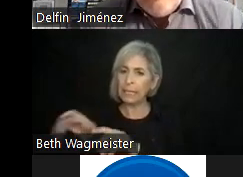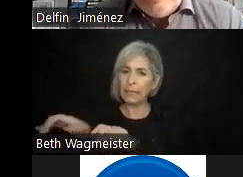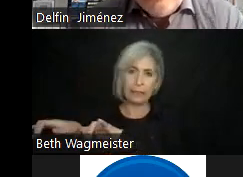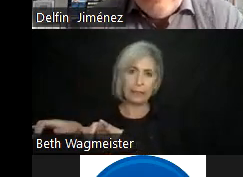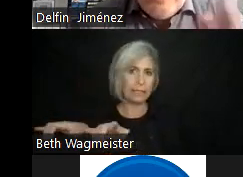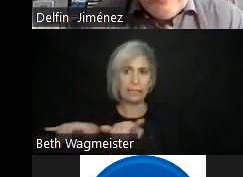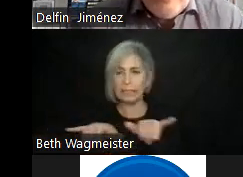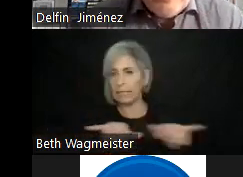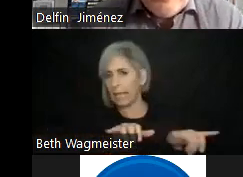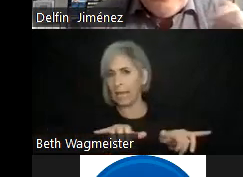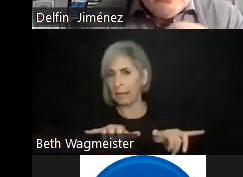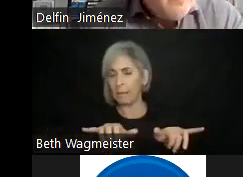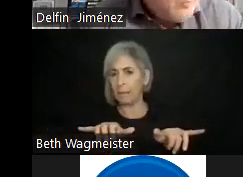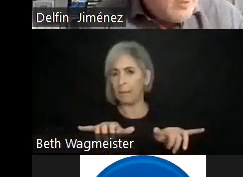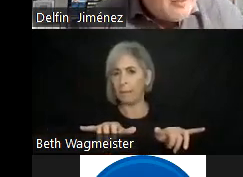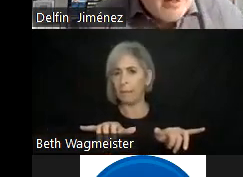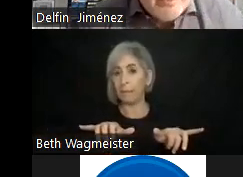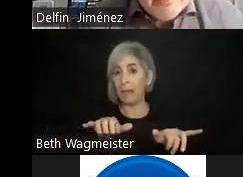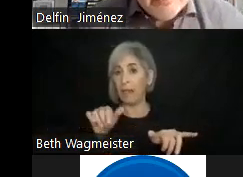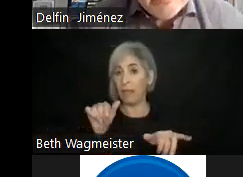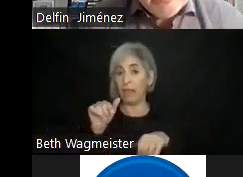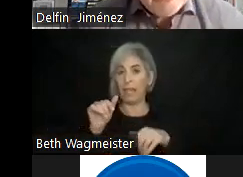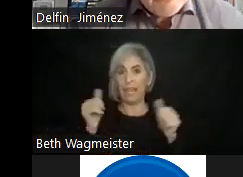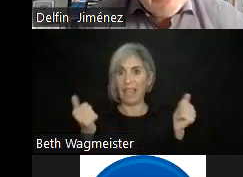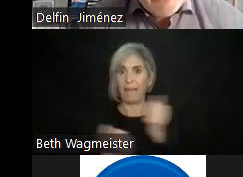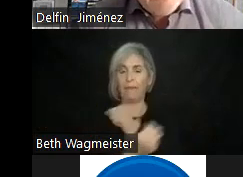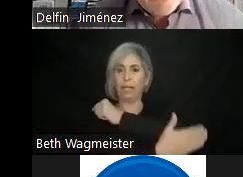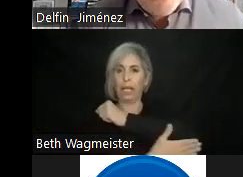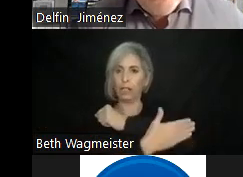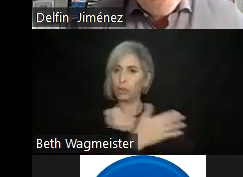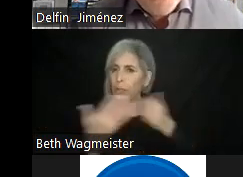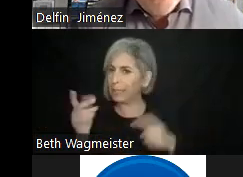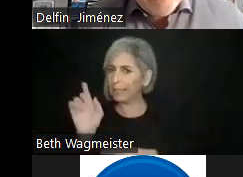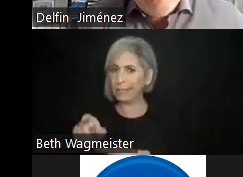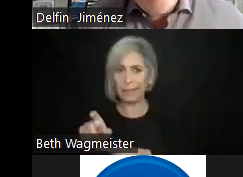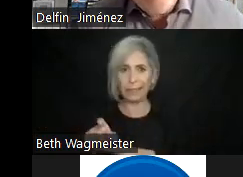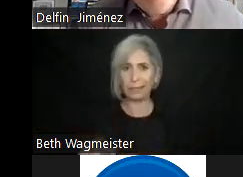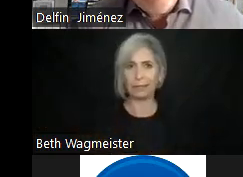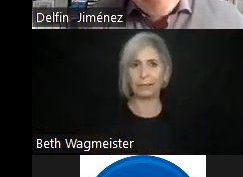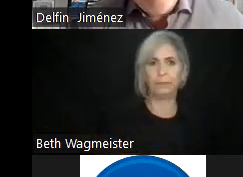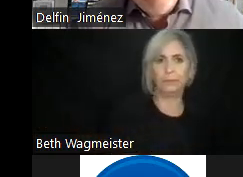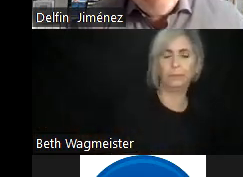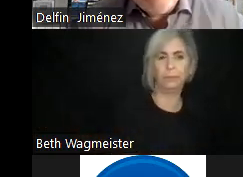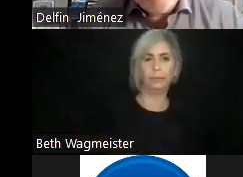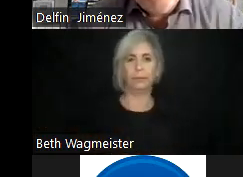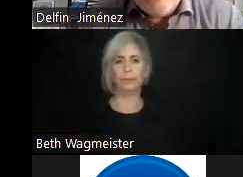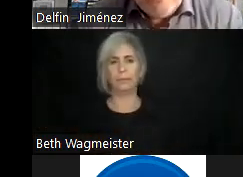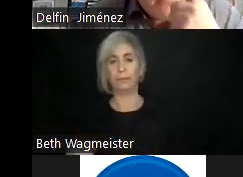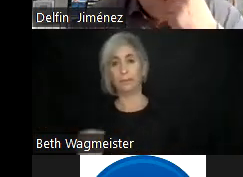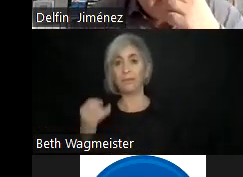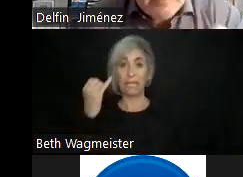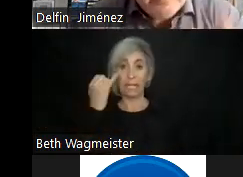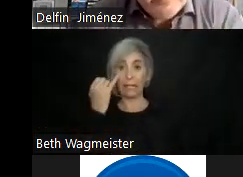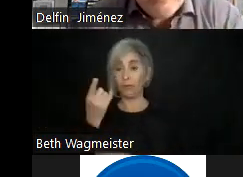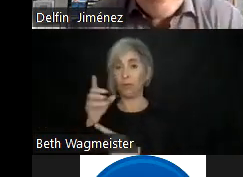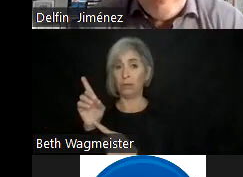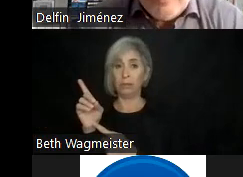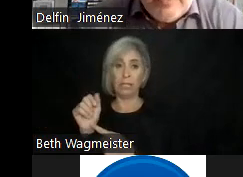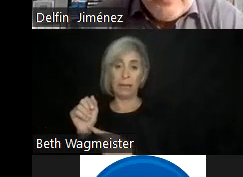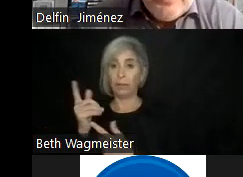a country or in other countries. You have the same needs in one country or other country.